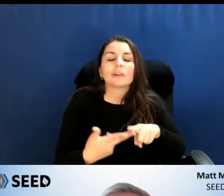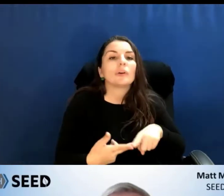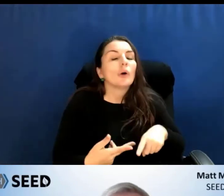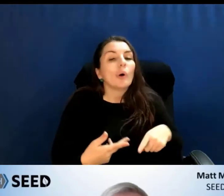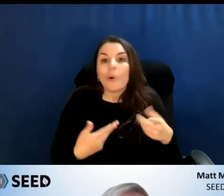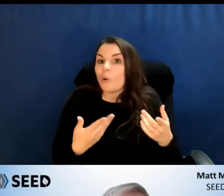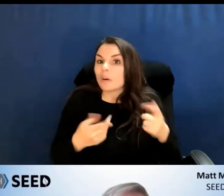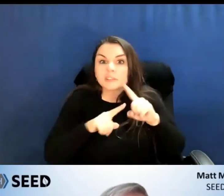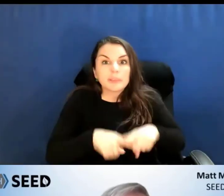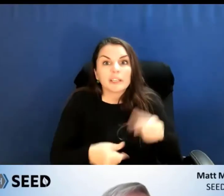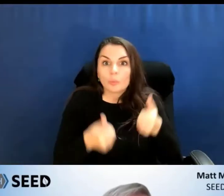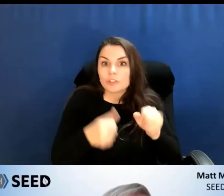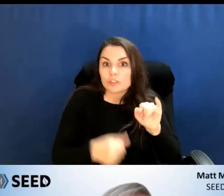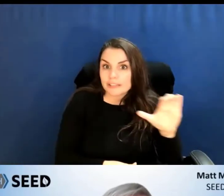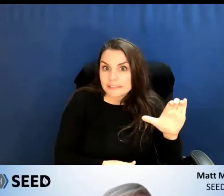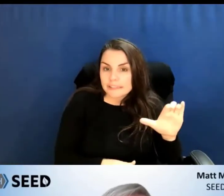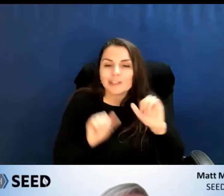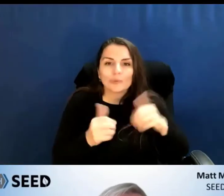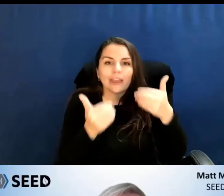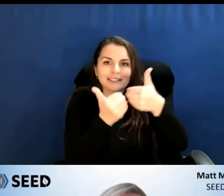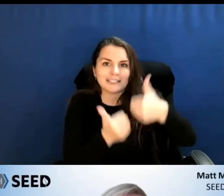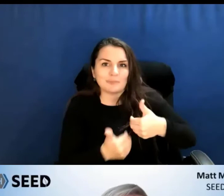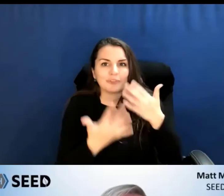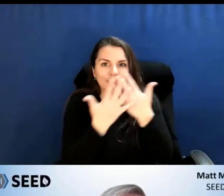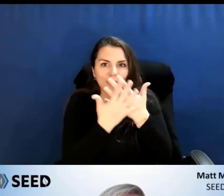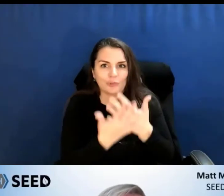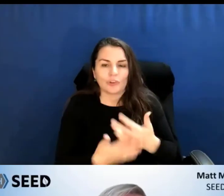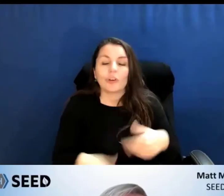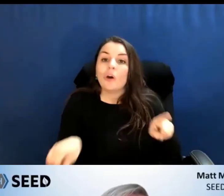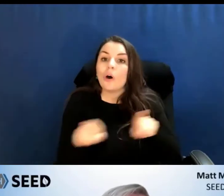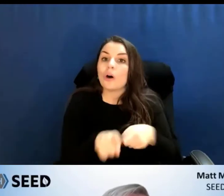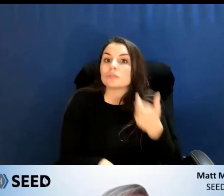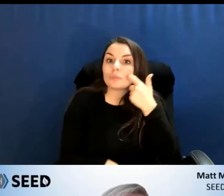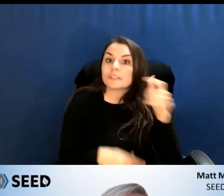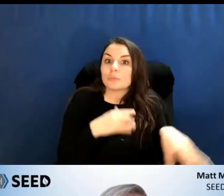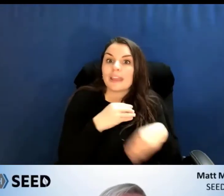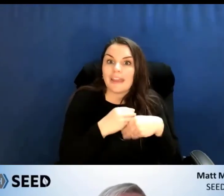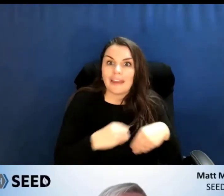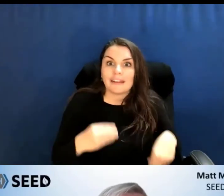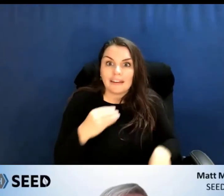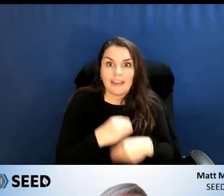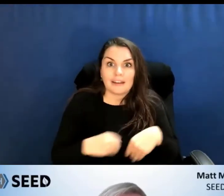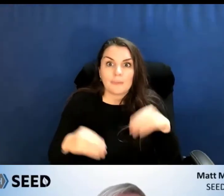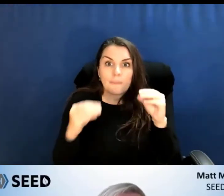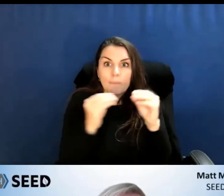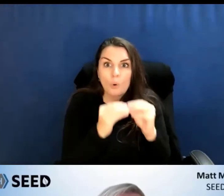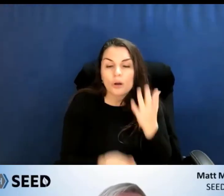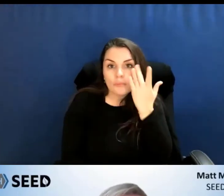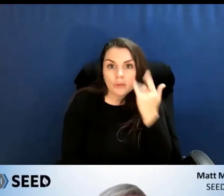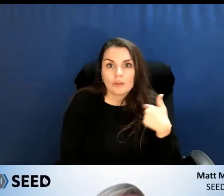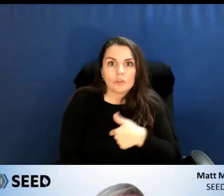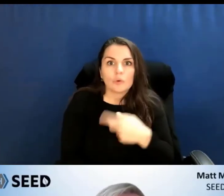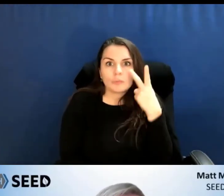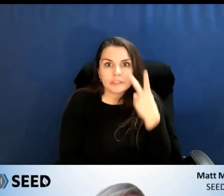And recently we've even expanded that list of success stories because we were seeing successes come out of the academic